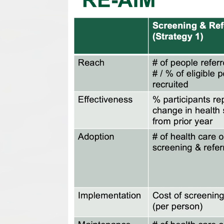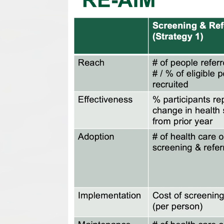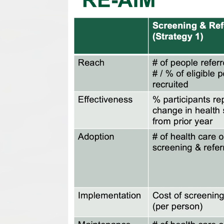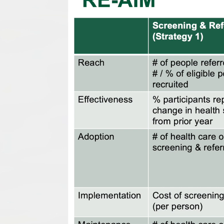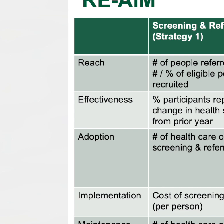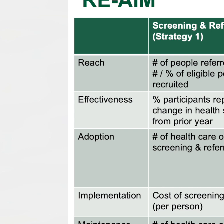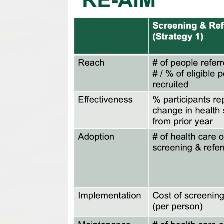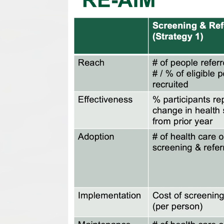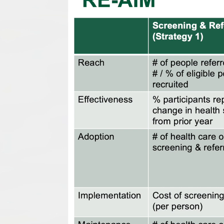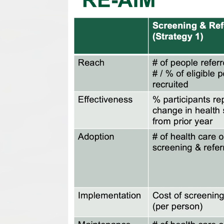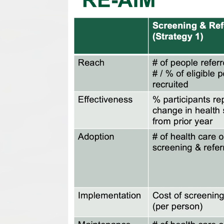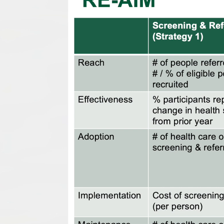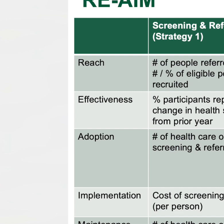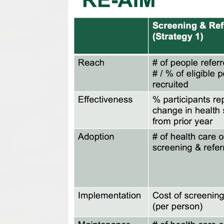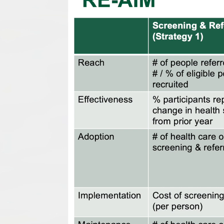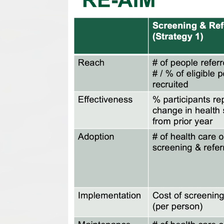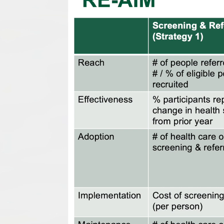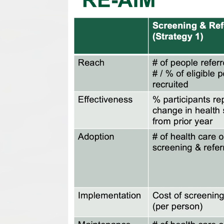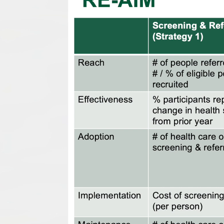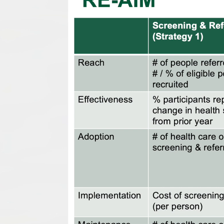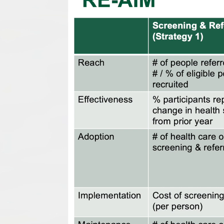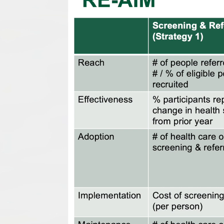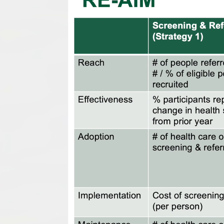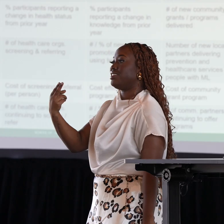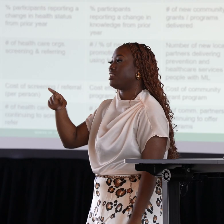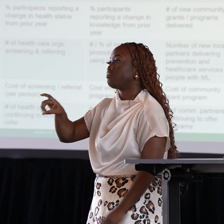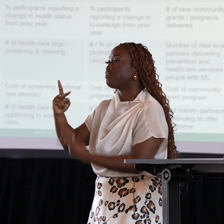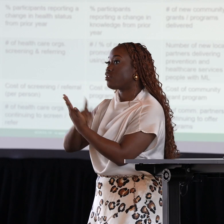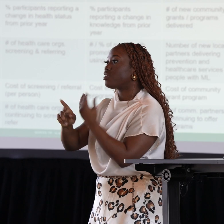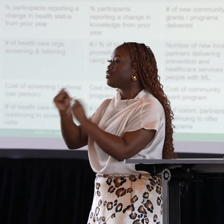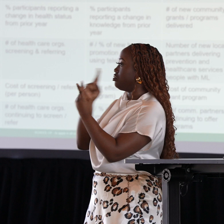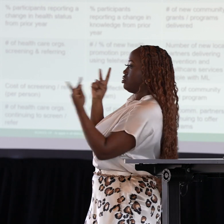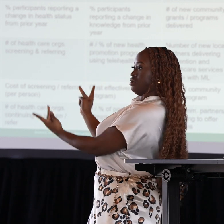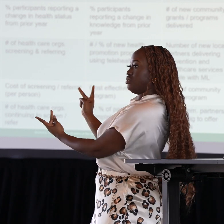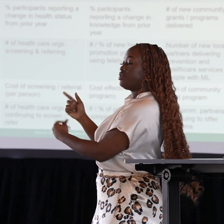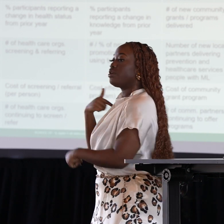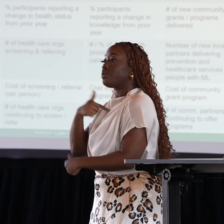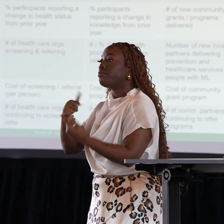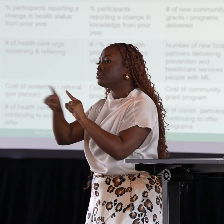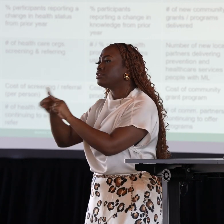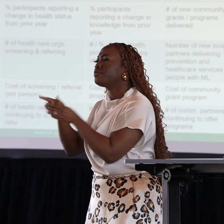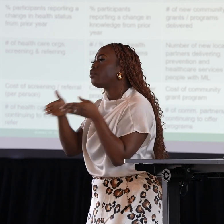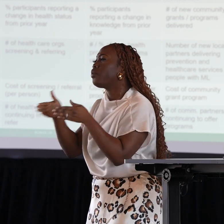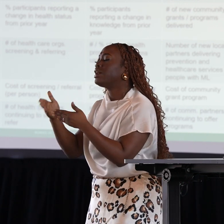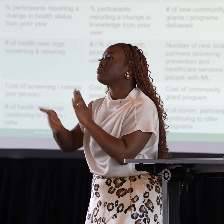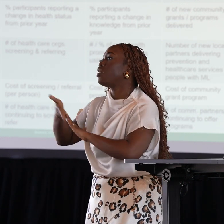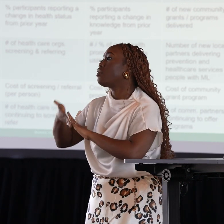types of parts of the nchpad program, right? So you can see here, we have different ways of operationalizing reach, but we